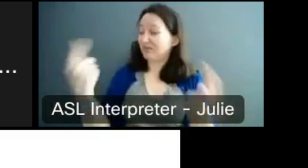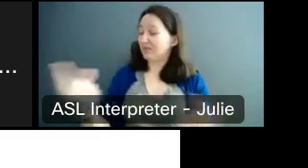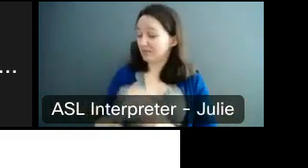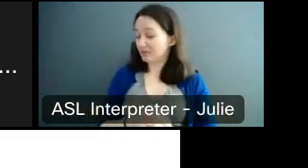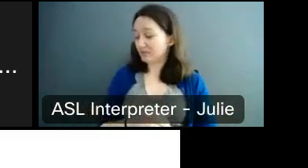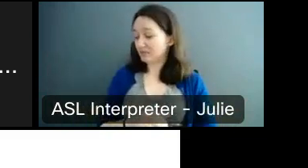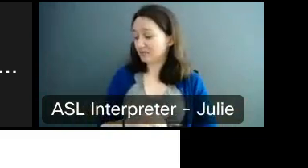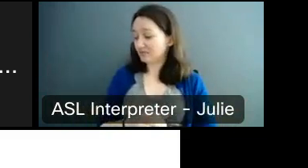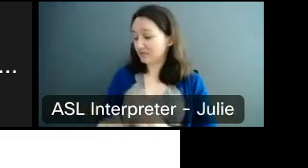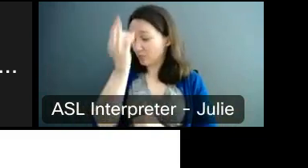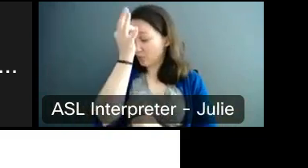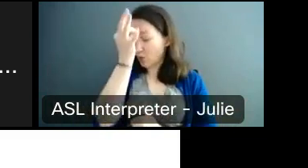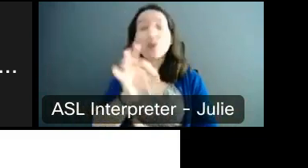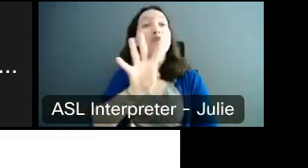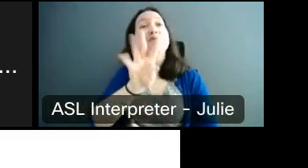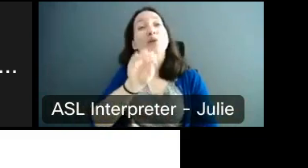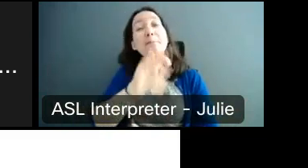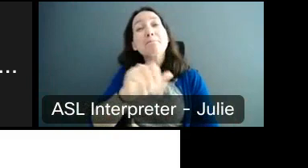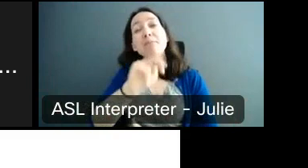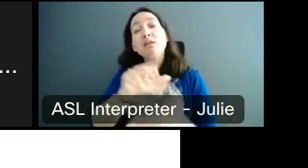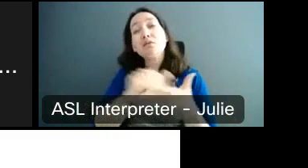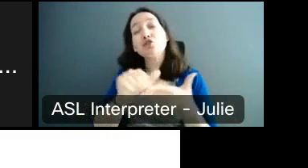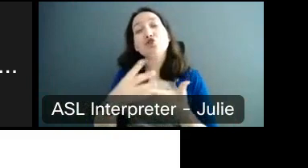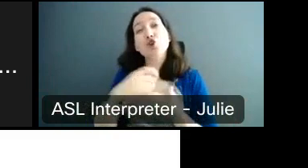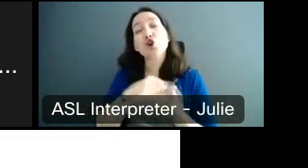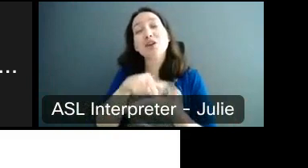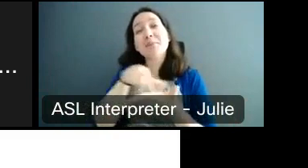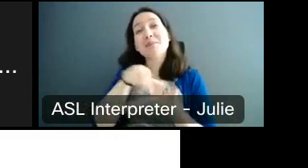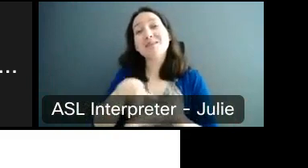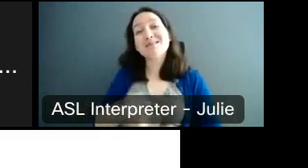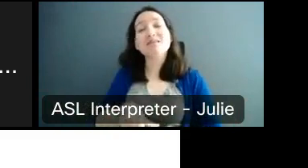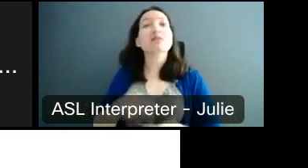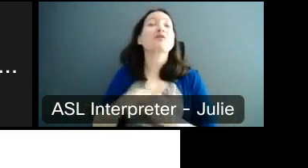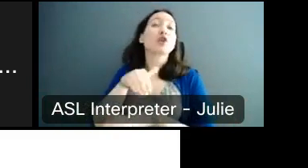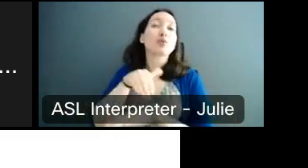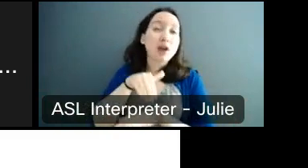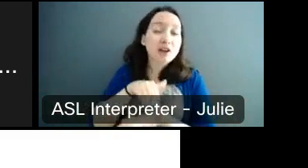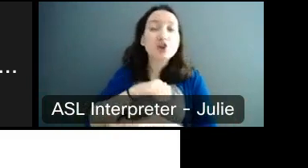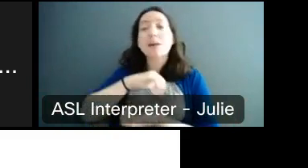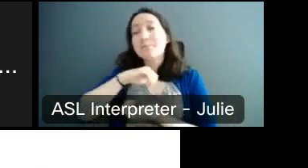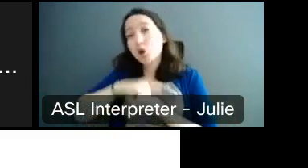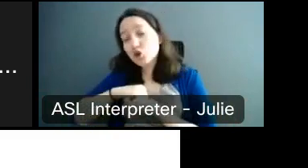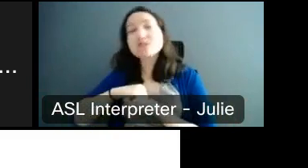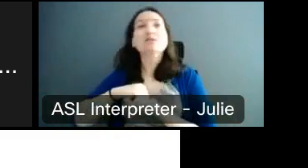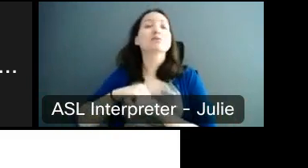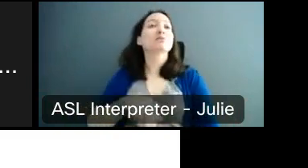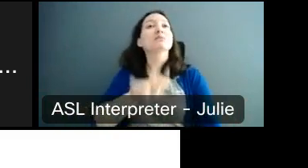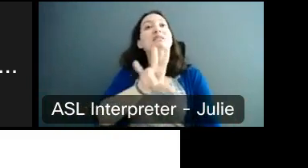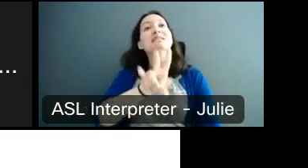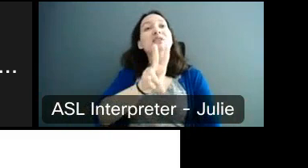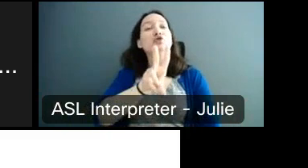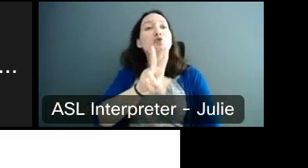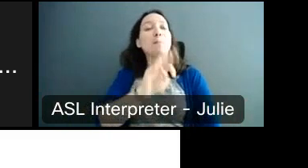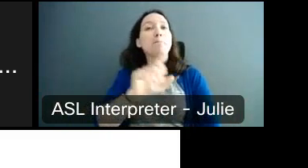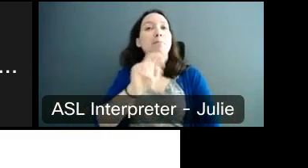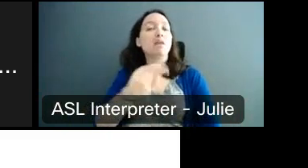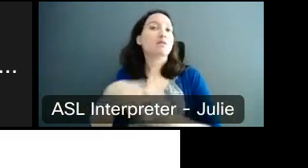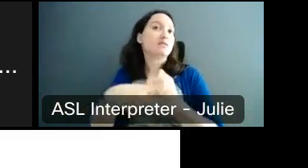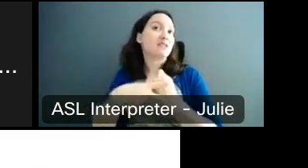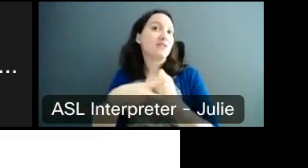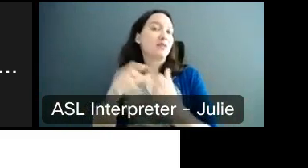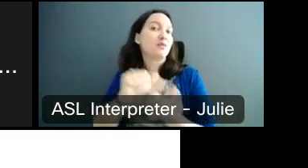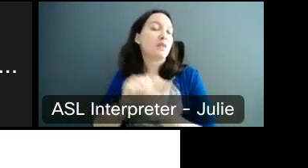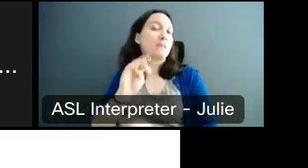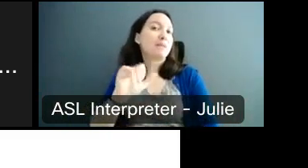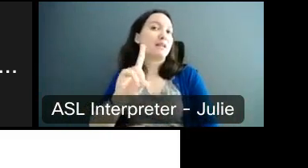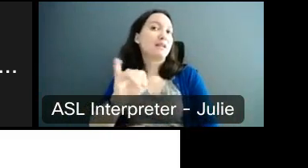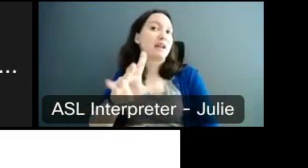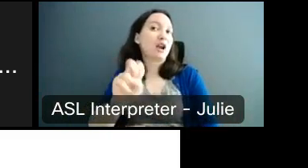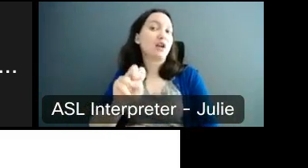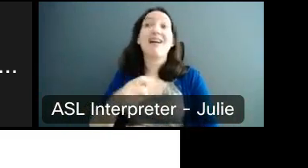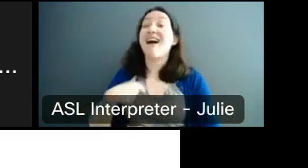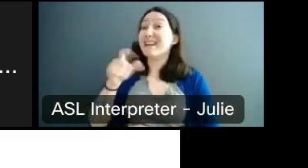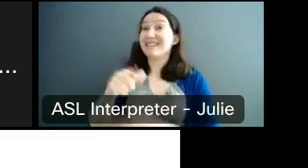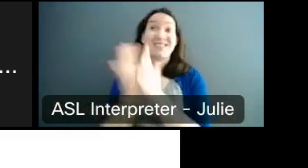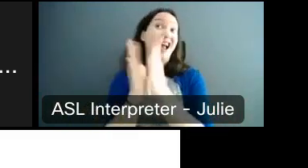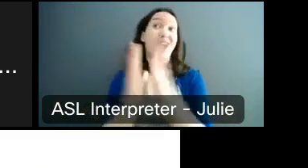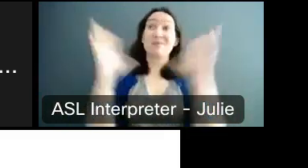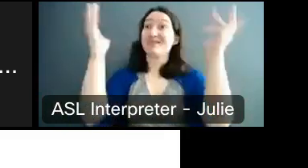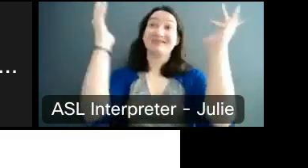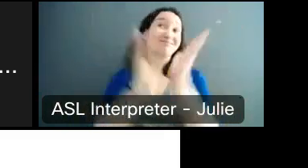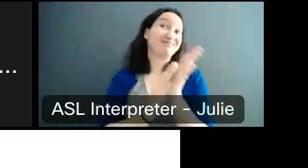Almost 40Million dollars of earned performance payments for providers and our partners and 72Million dollars worth of savings to the Medicare program. I need to clap on this.